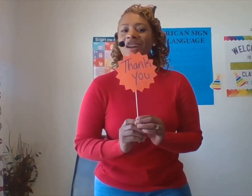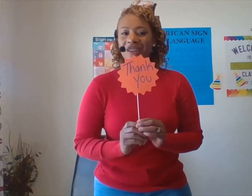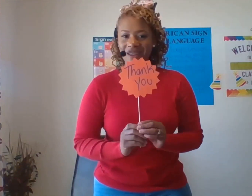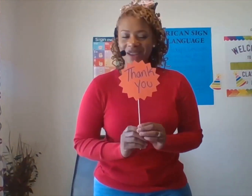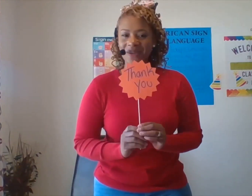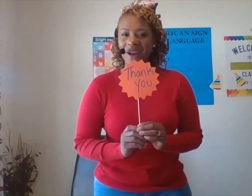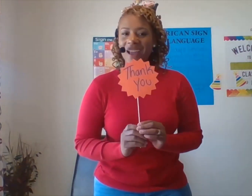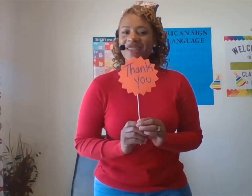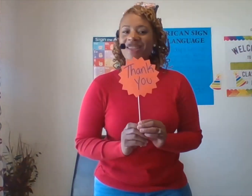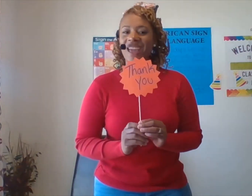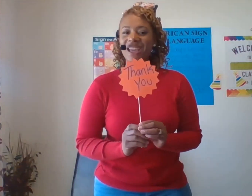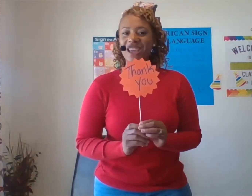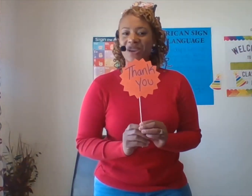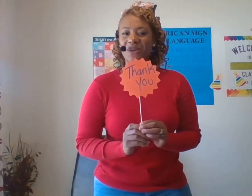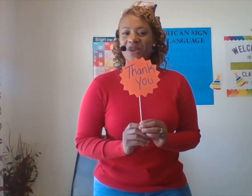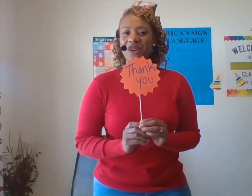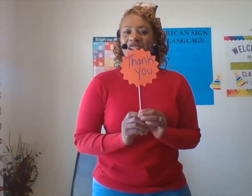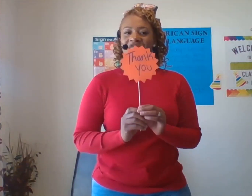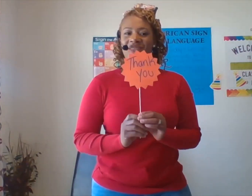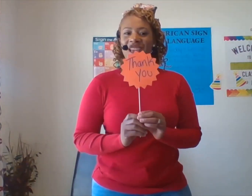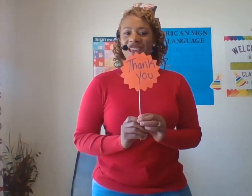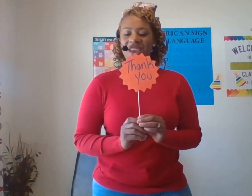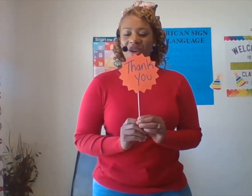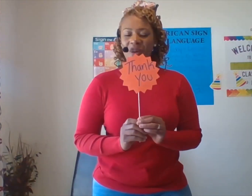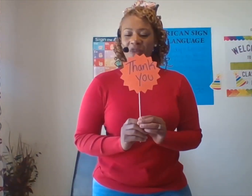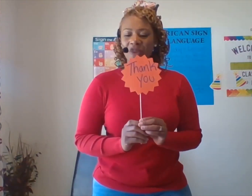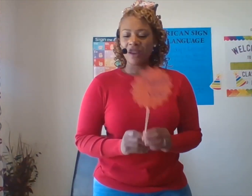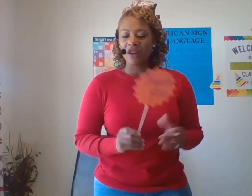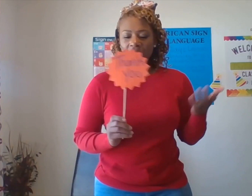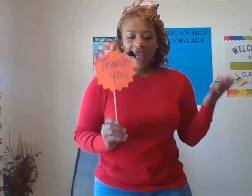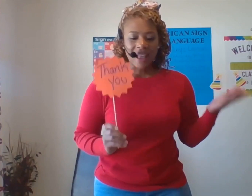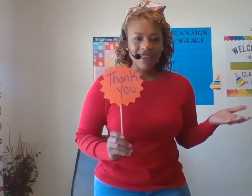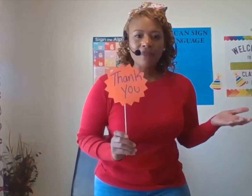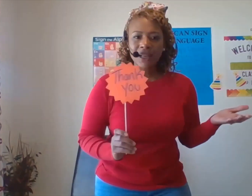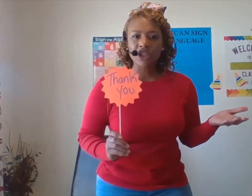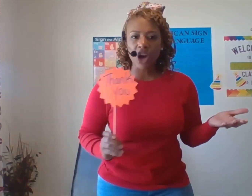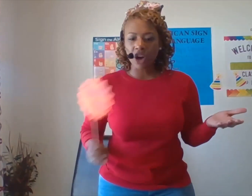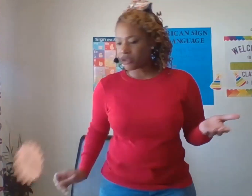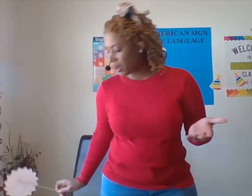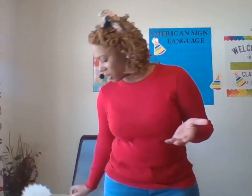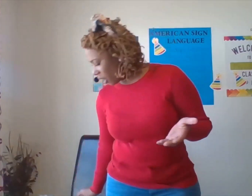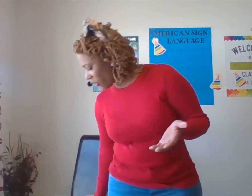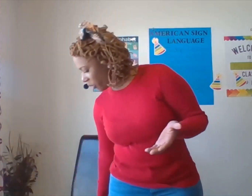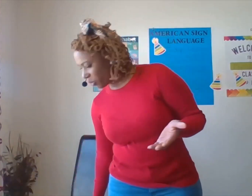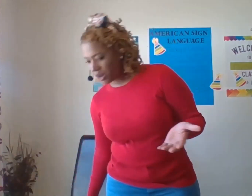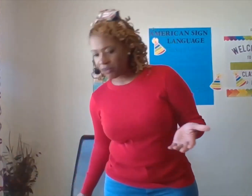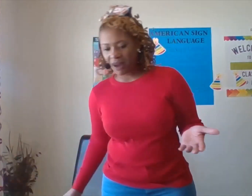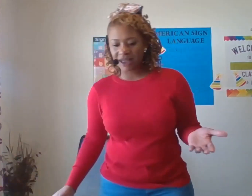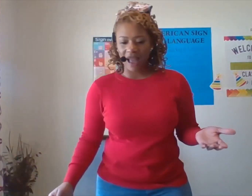that's right thank you thank you I think my daughter ran off with one of my sign